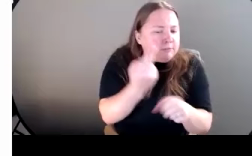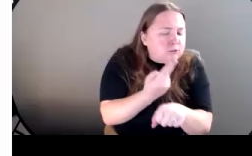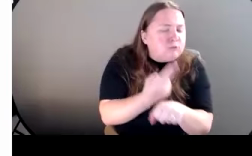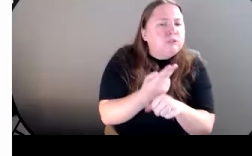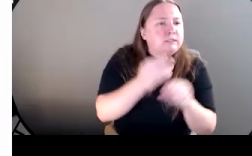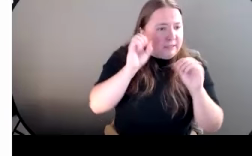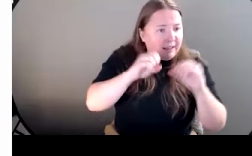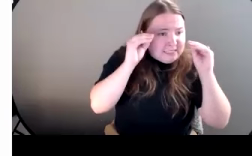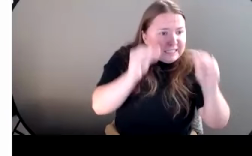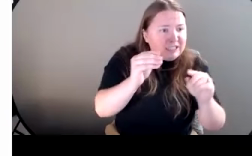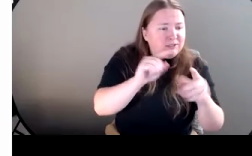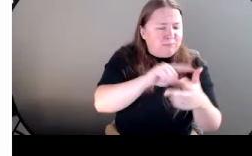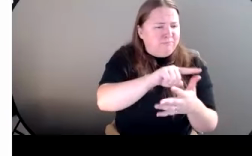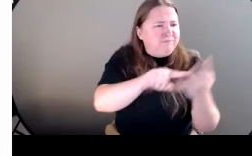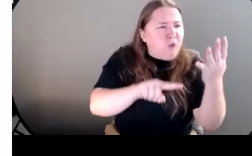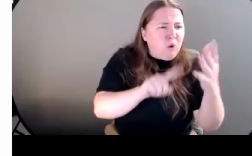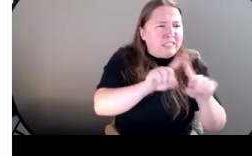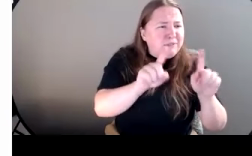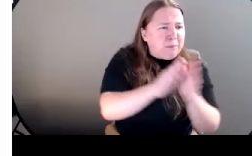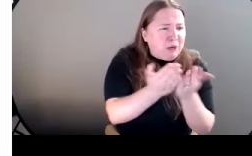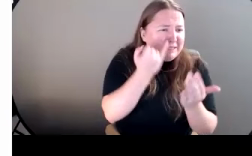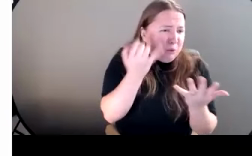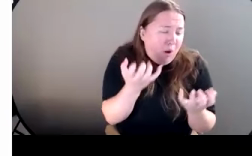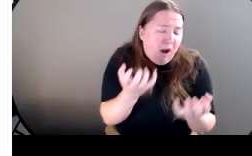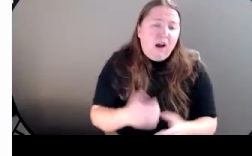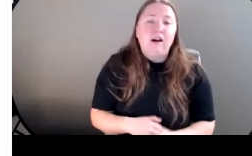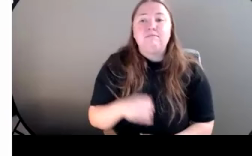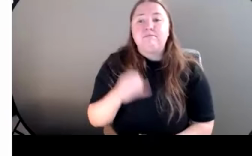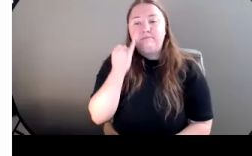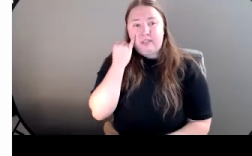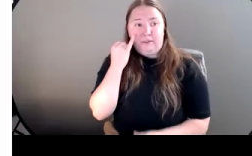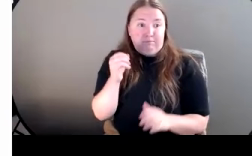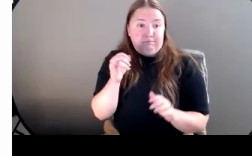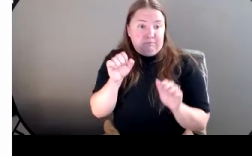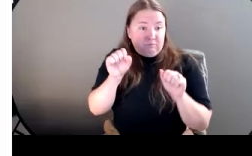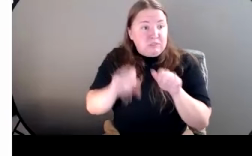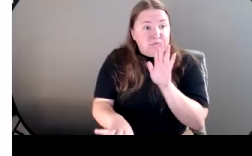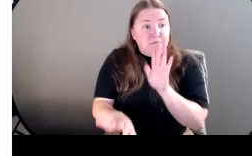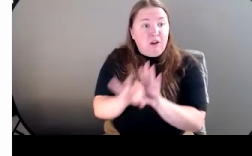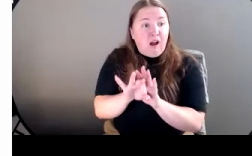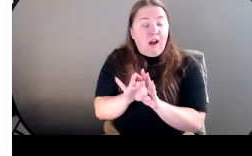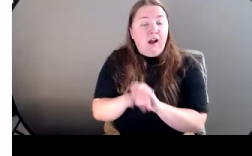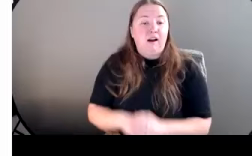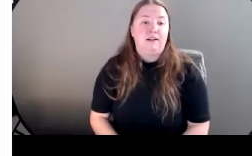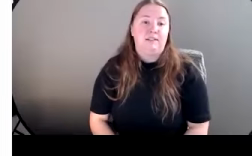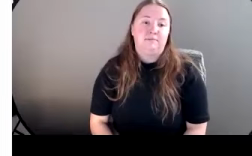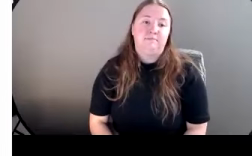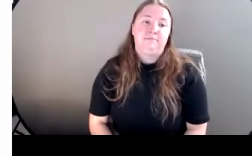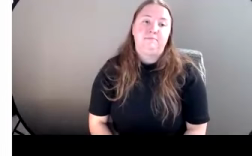two, three, four different textbooks if you can find them. On your course